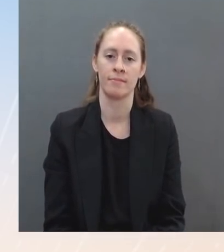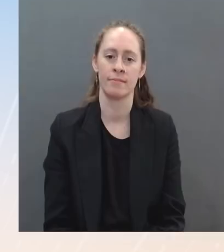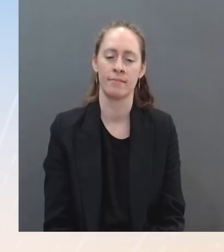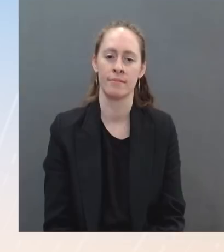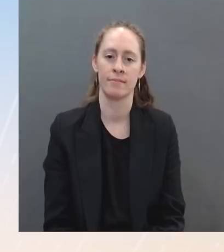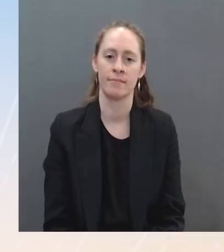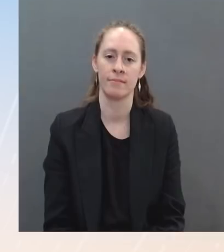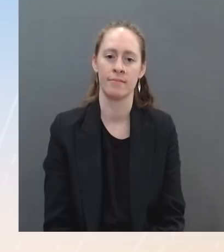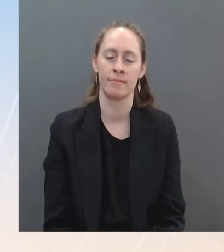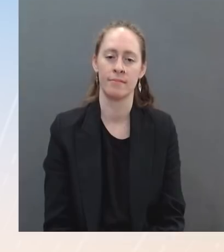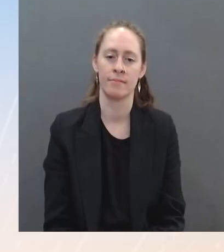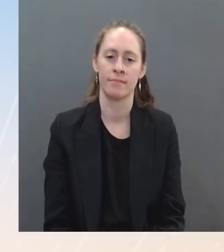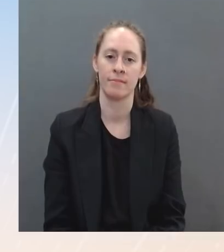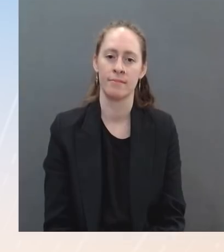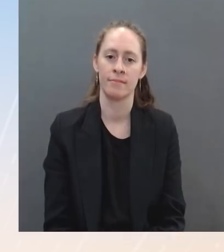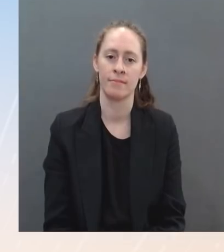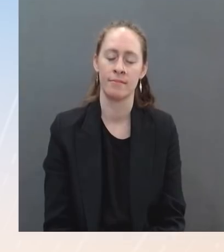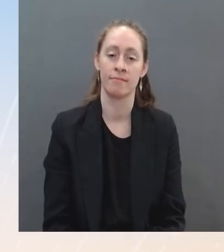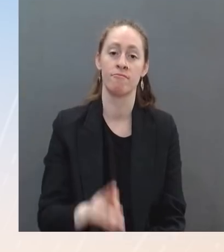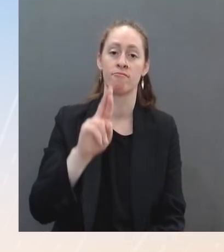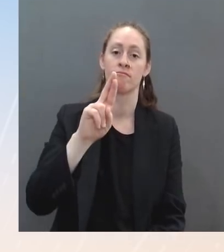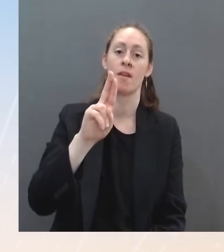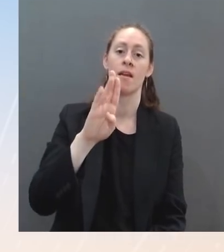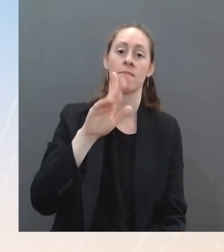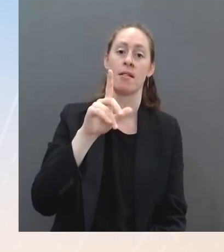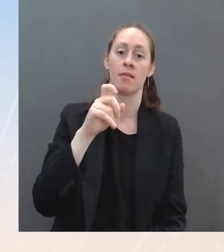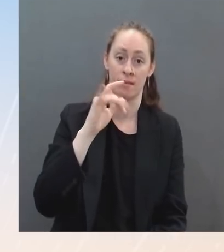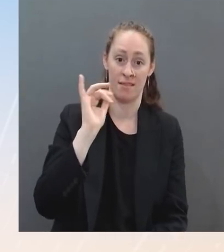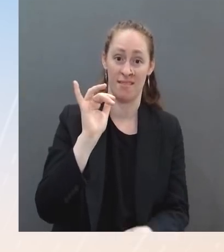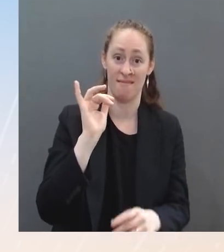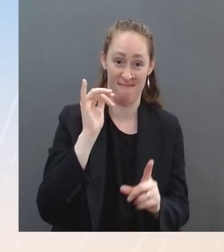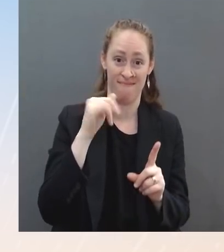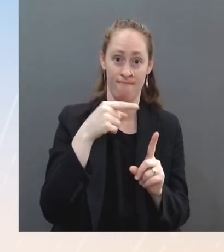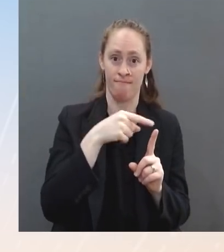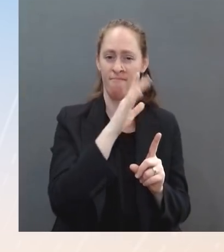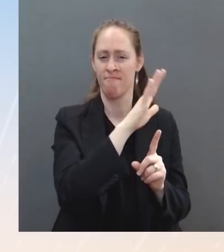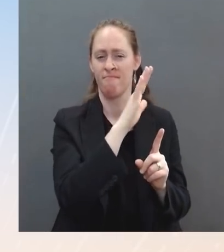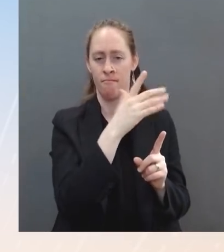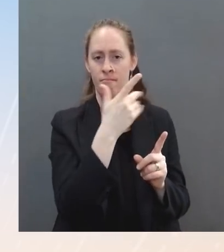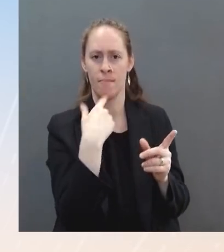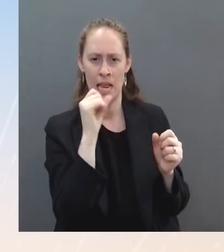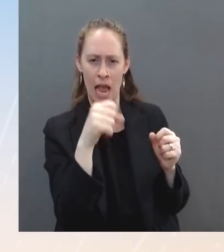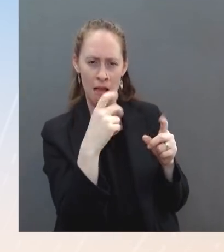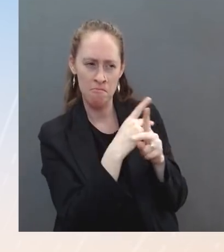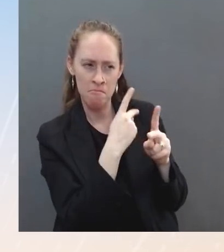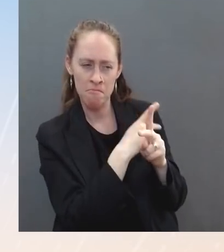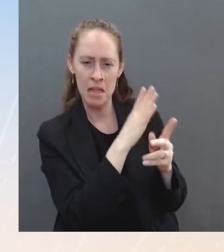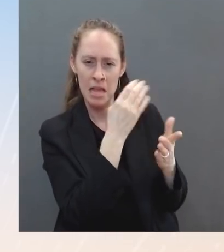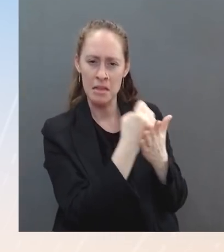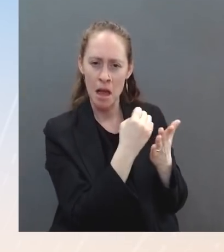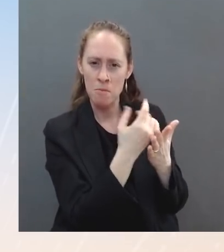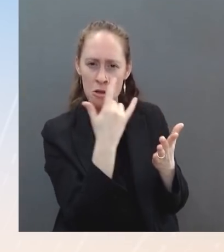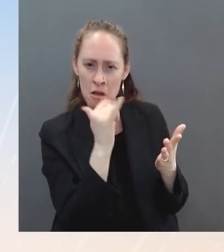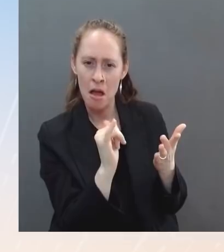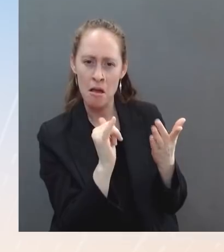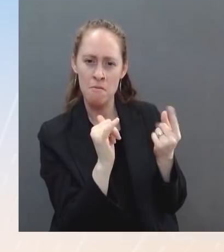but it is not any longer, in part because of these artificial steps that are being taken. So if you look at things like dramatic inflation in Russia,